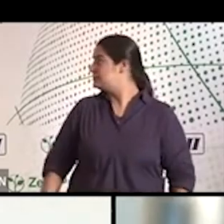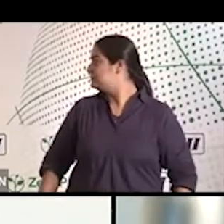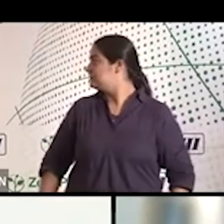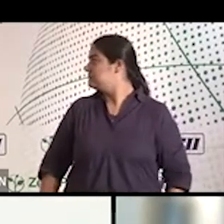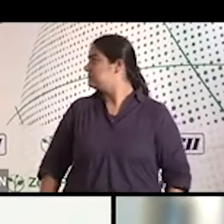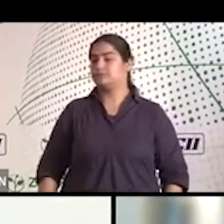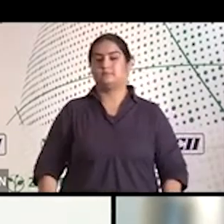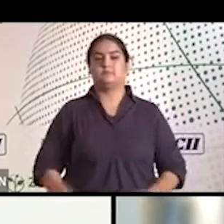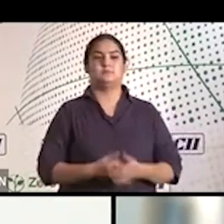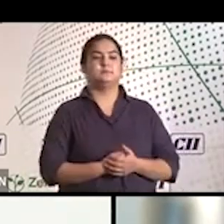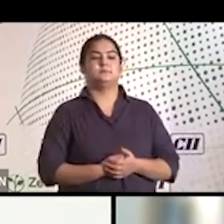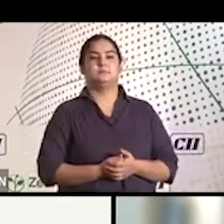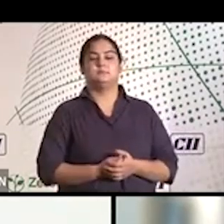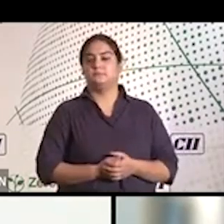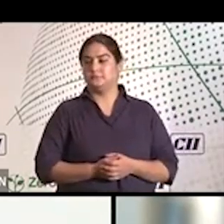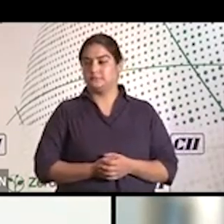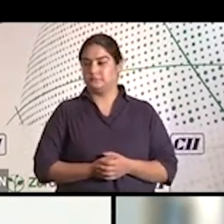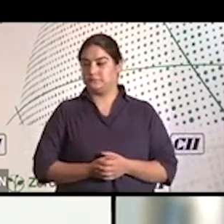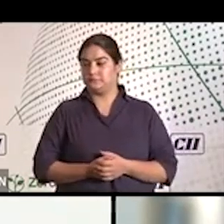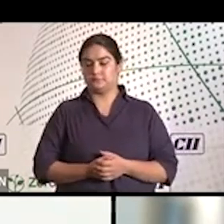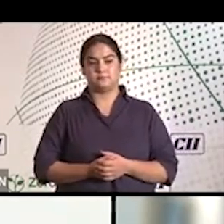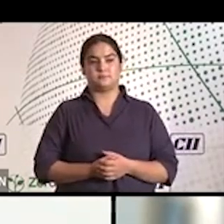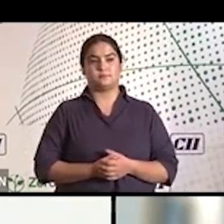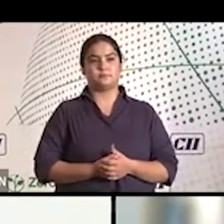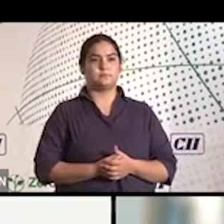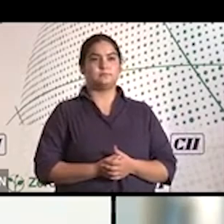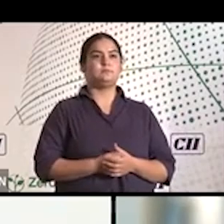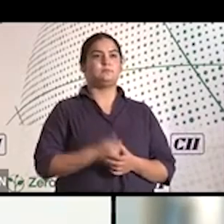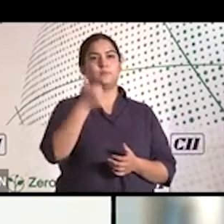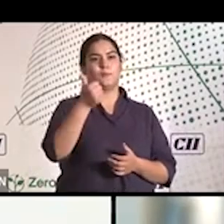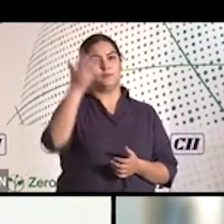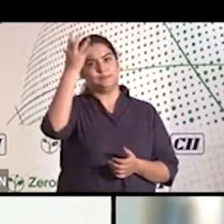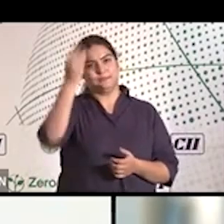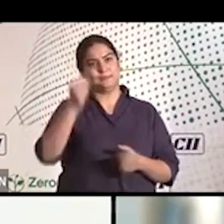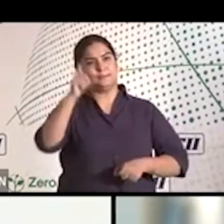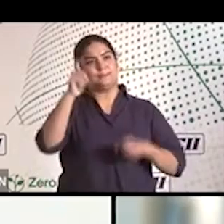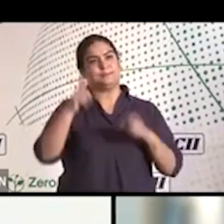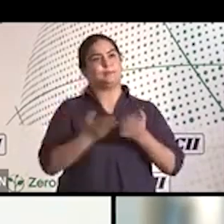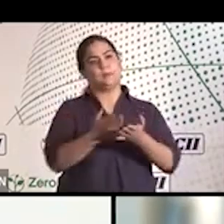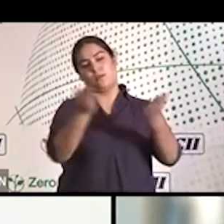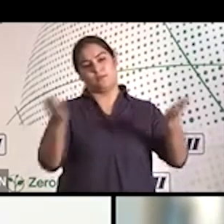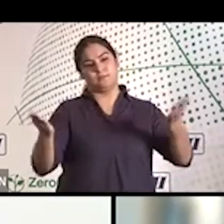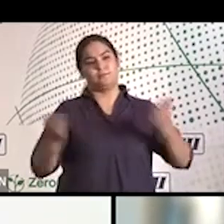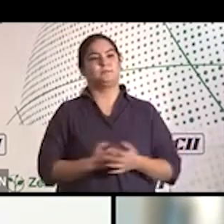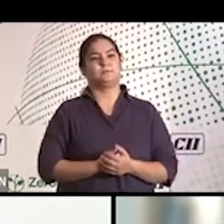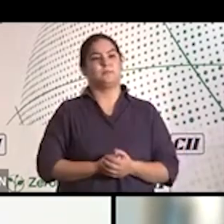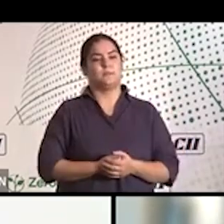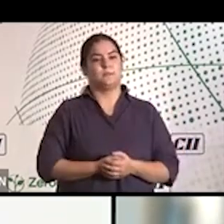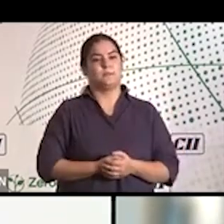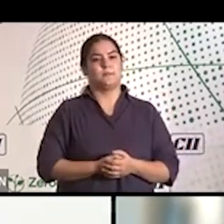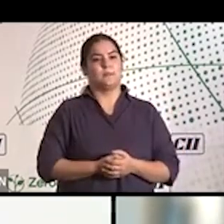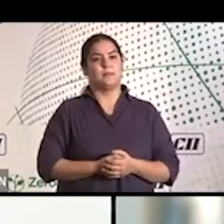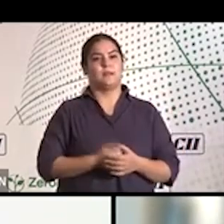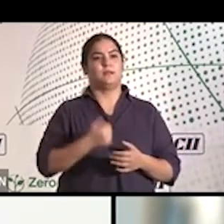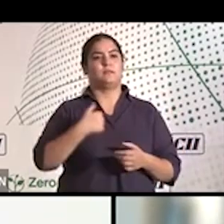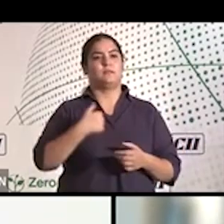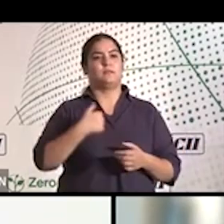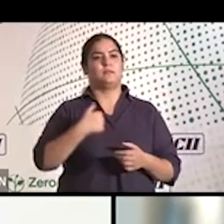All right. Good, good. Good evening, everybody. So because of this technical error,